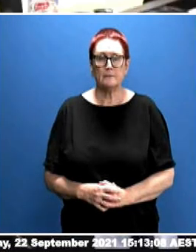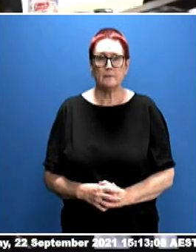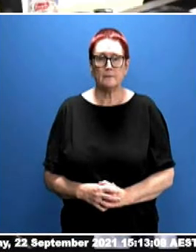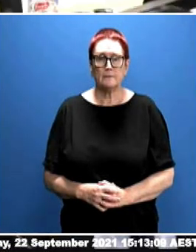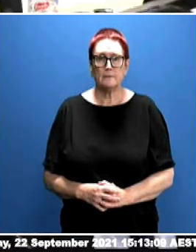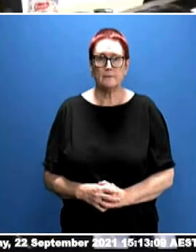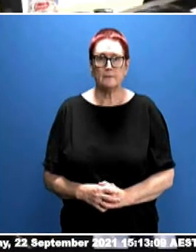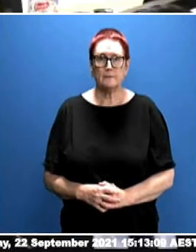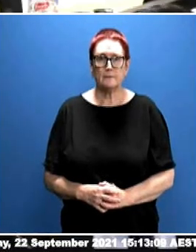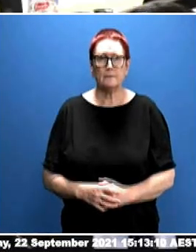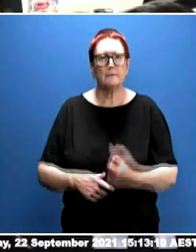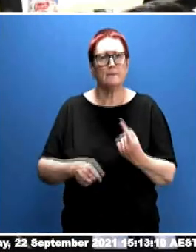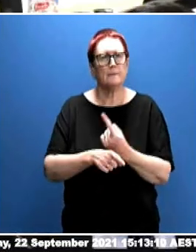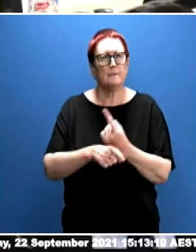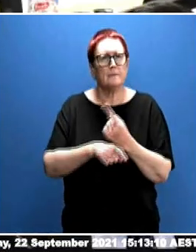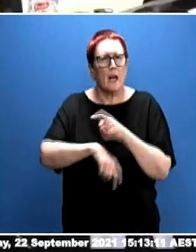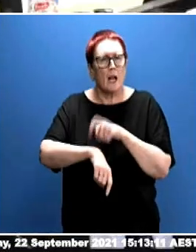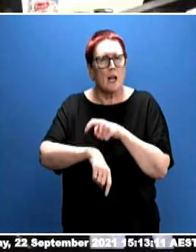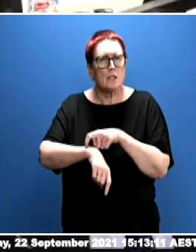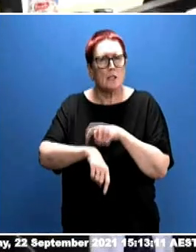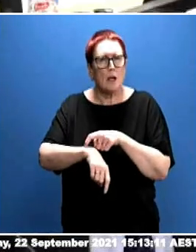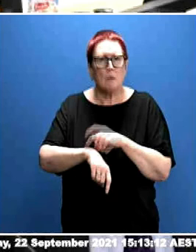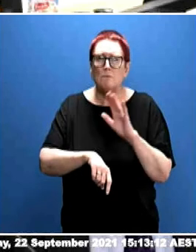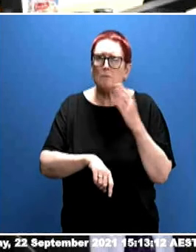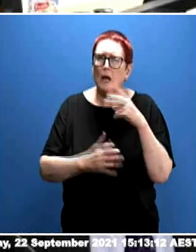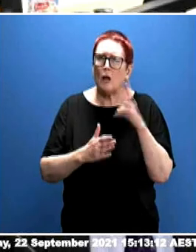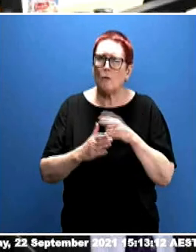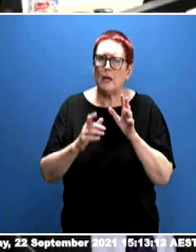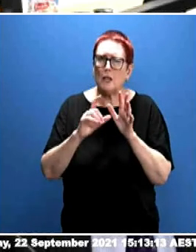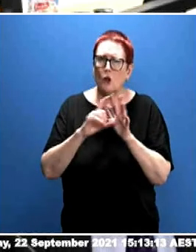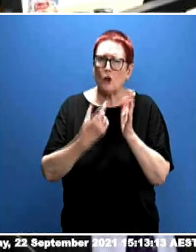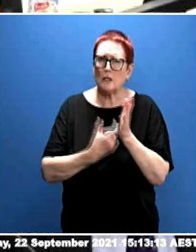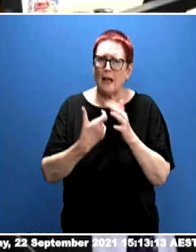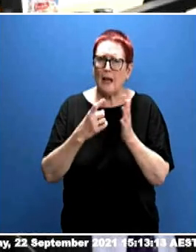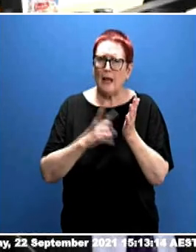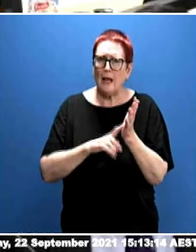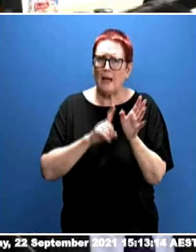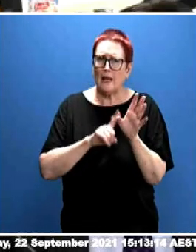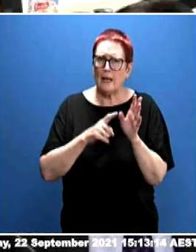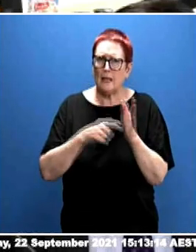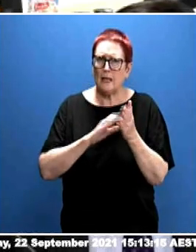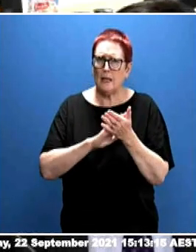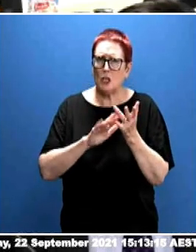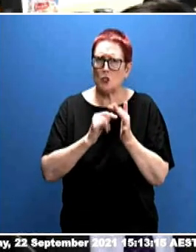to review Dr Kelly Thompson's statement? I have read it, yes.